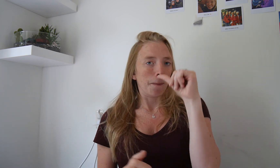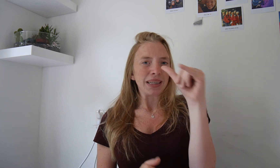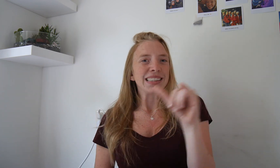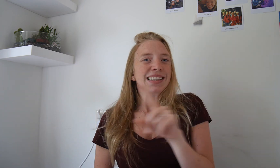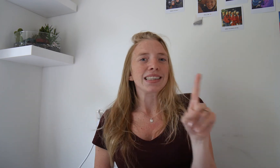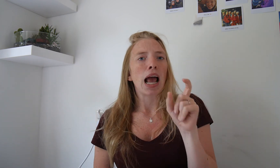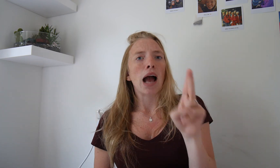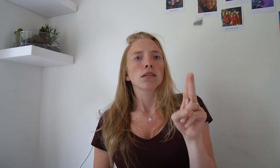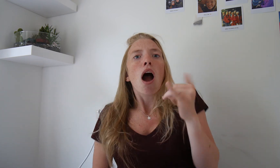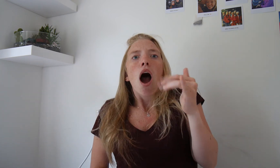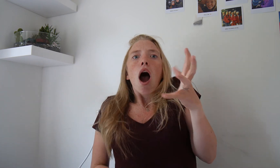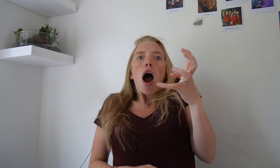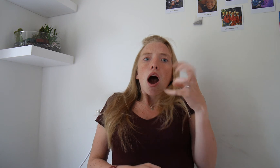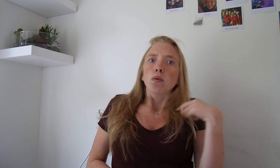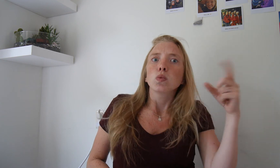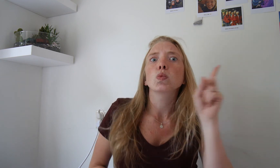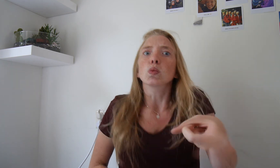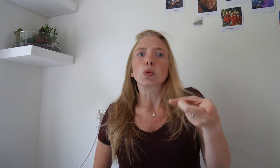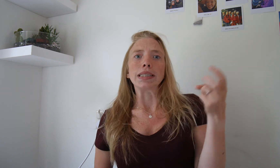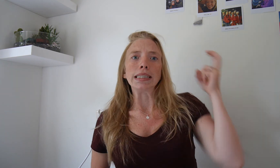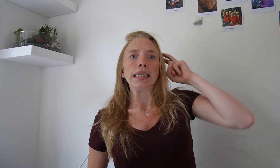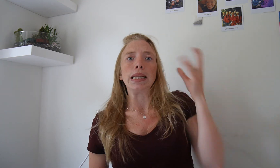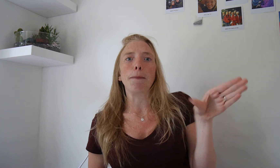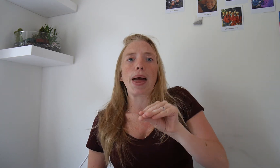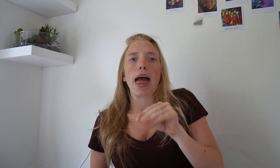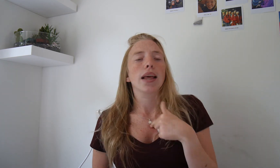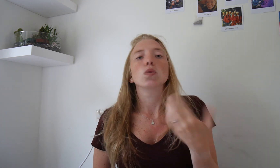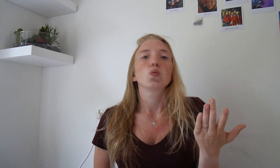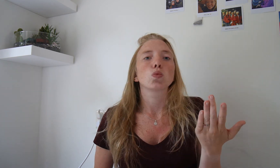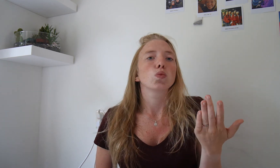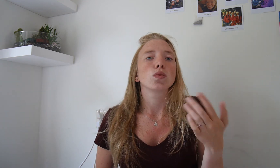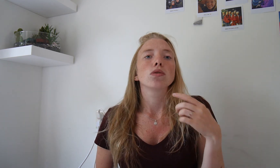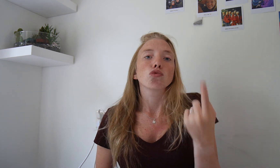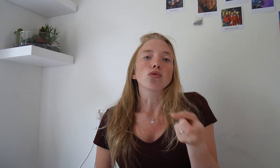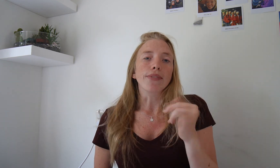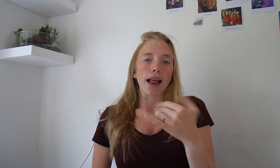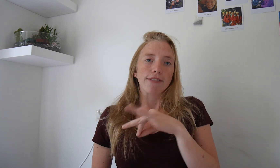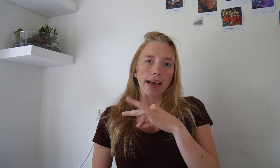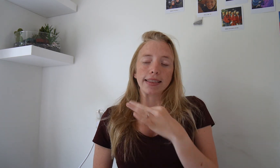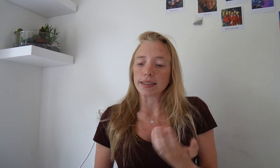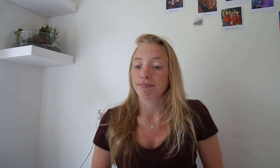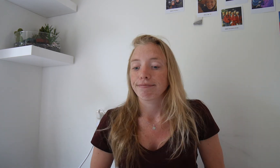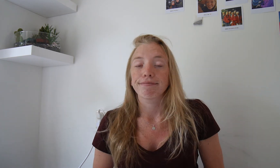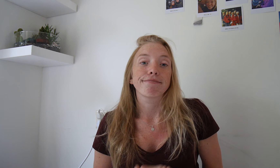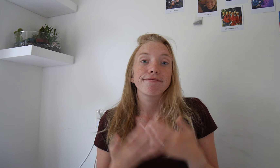I am not missing out on anything, which makes me think I do not need a second CI. So that’s OK.